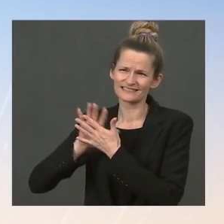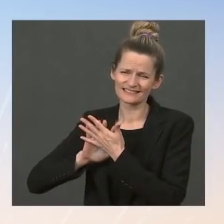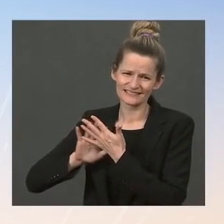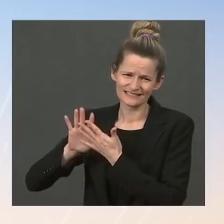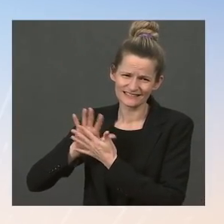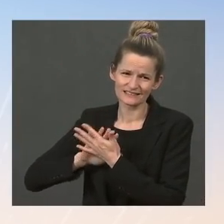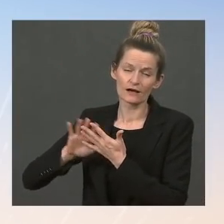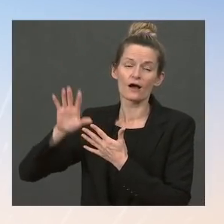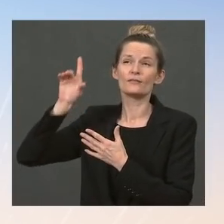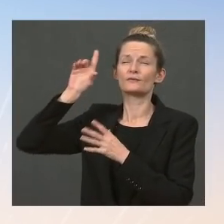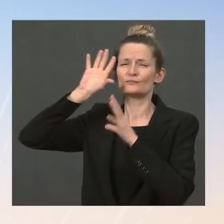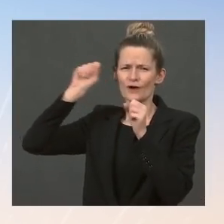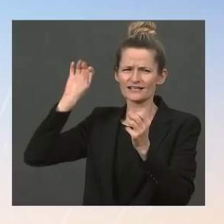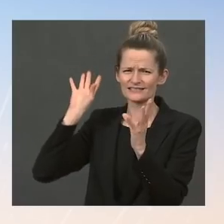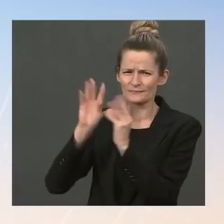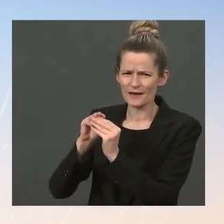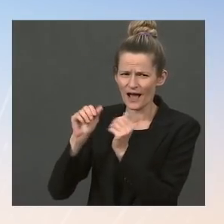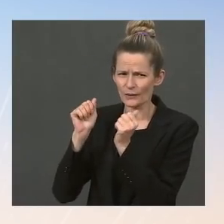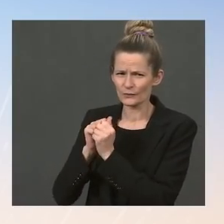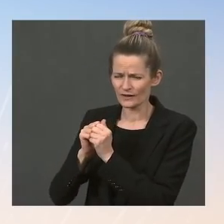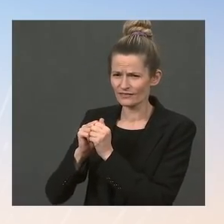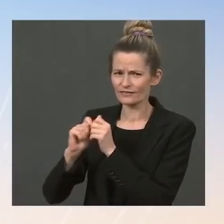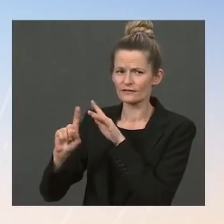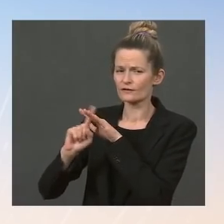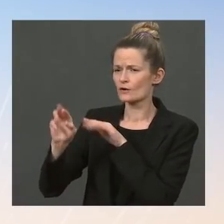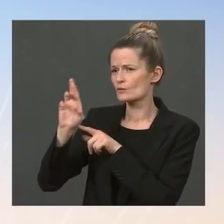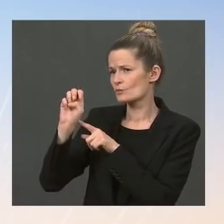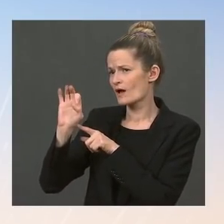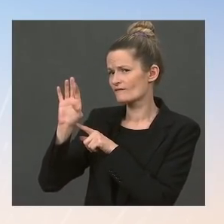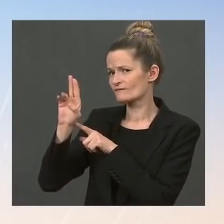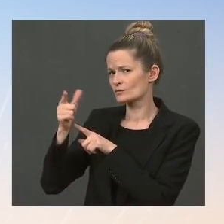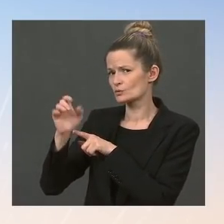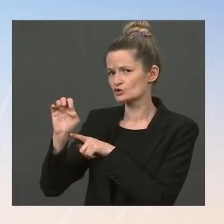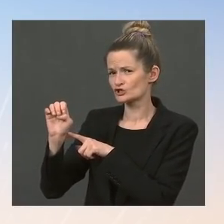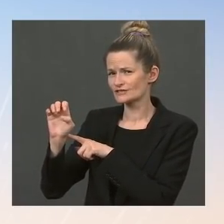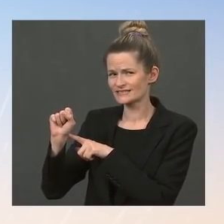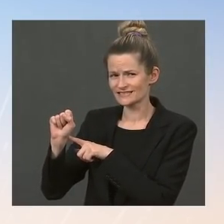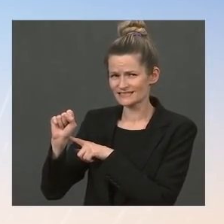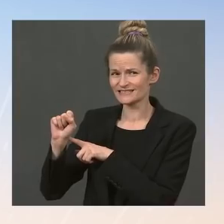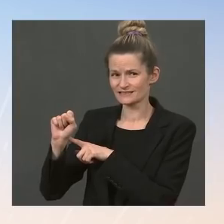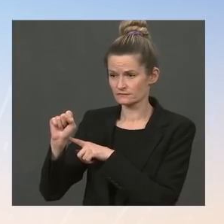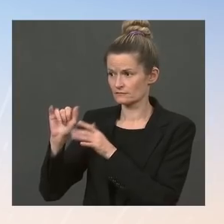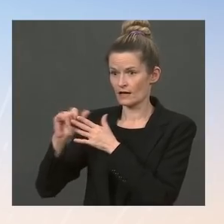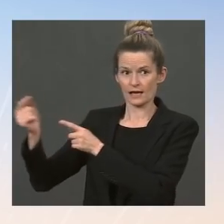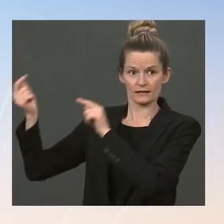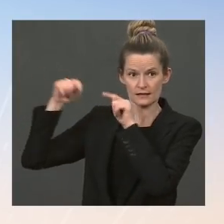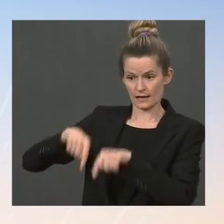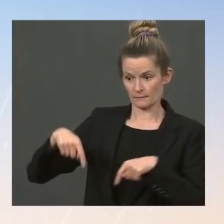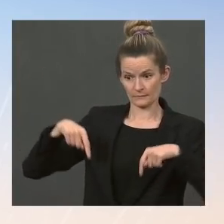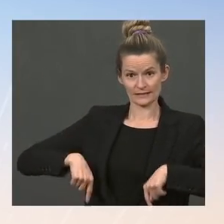will he be meeting with any of them? Ms. Psaki: Not yet, but he -- he is certainly eager to and looks forward to. As you know -- I know it's --